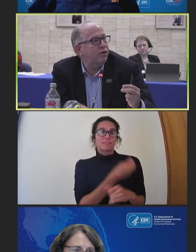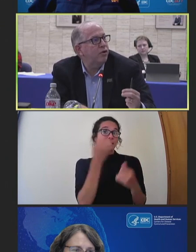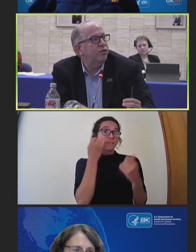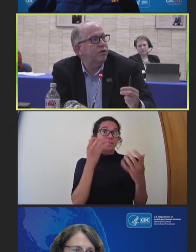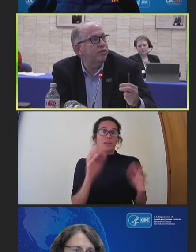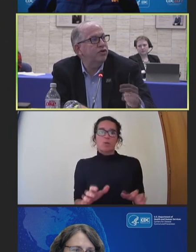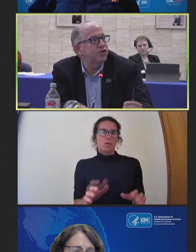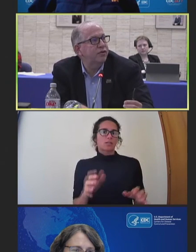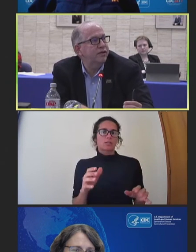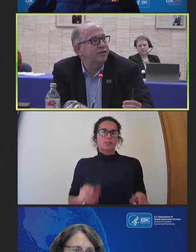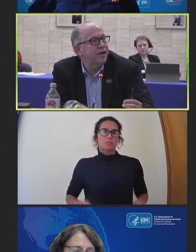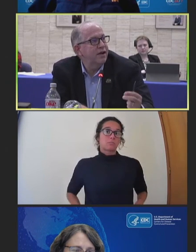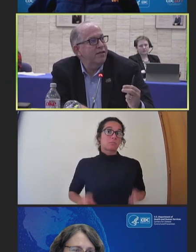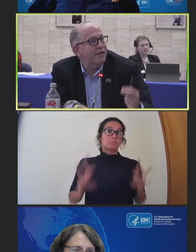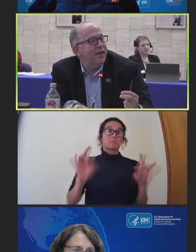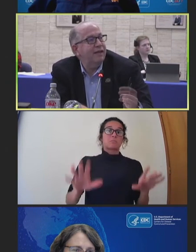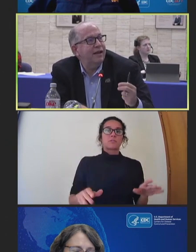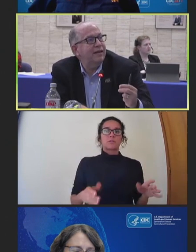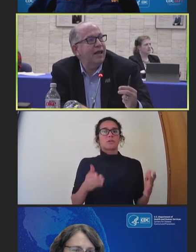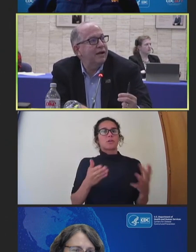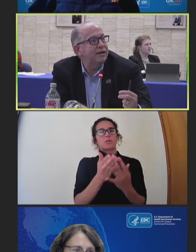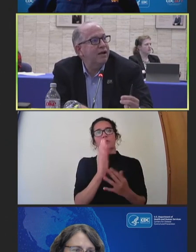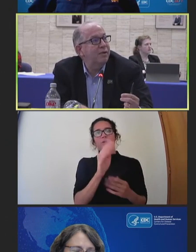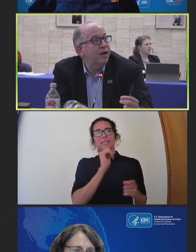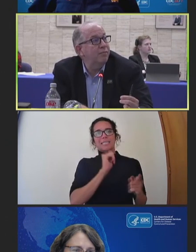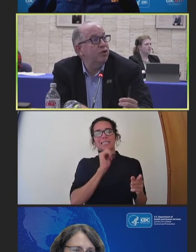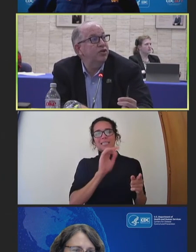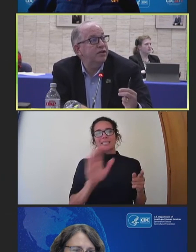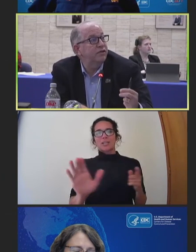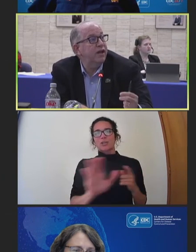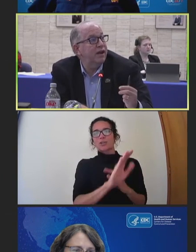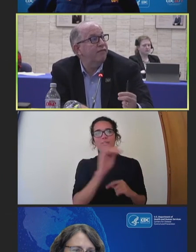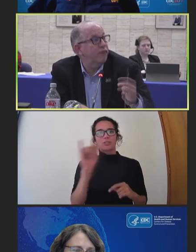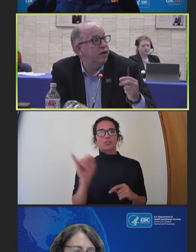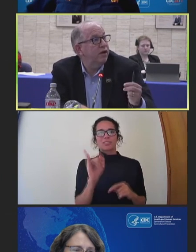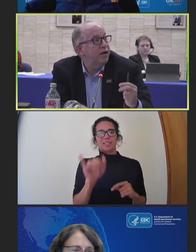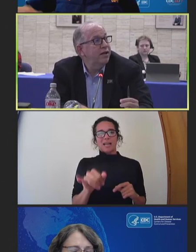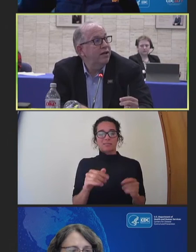go through their insurance, that that deadline is coming up, you can still get it free? You know,